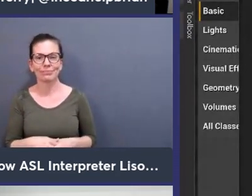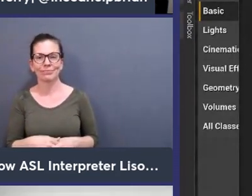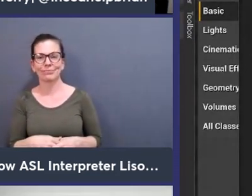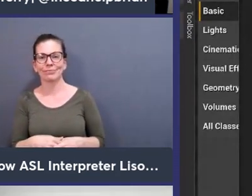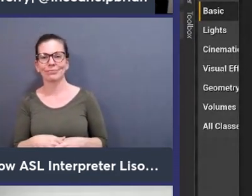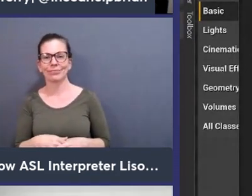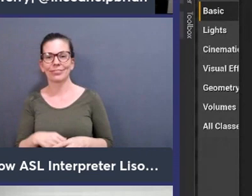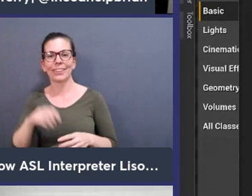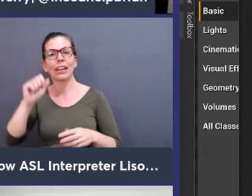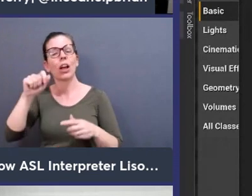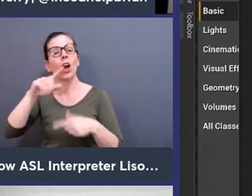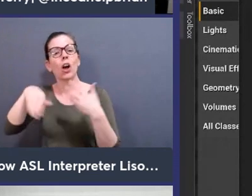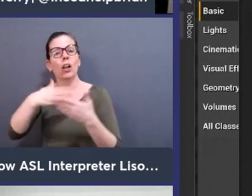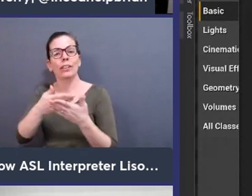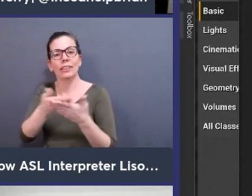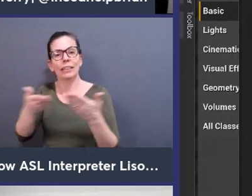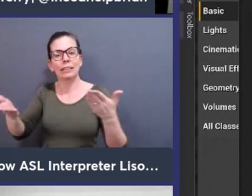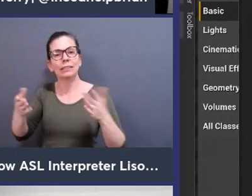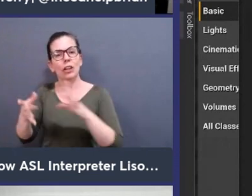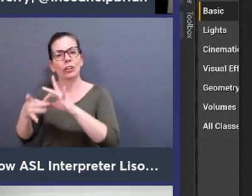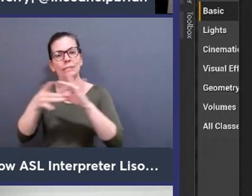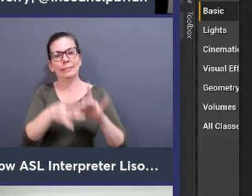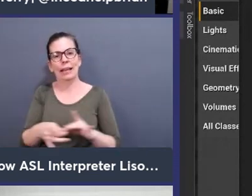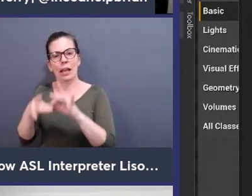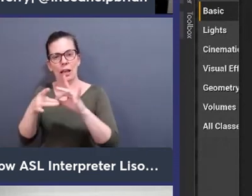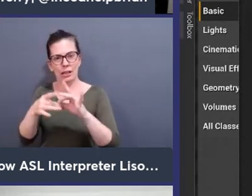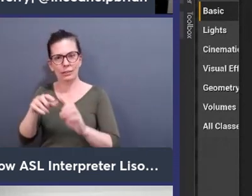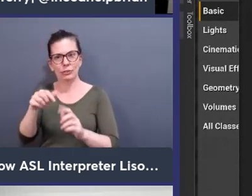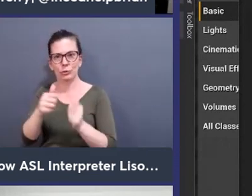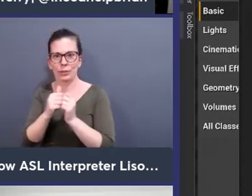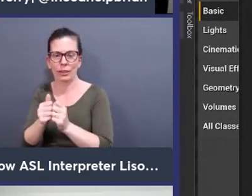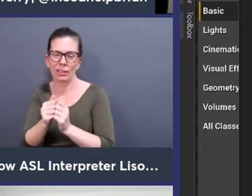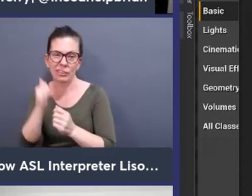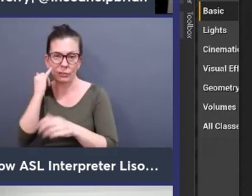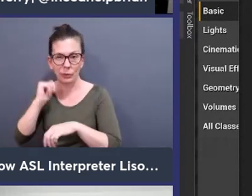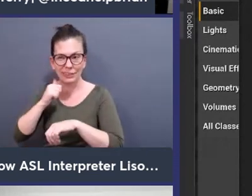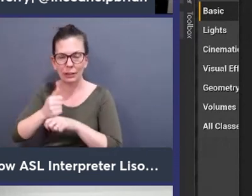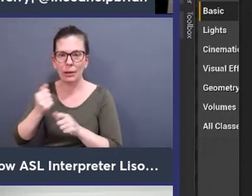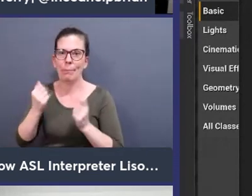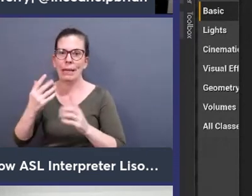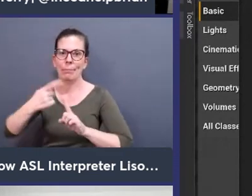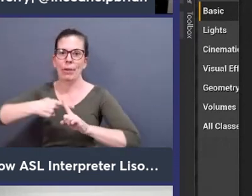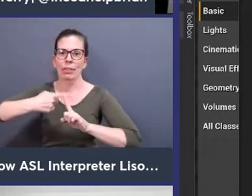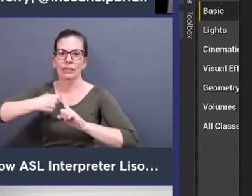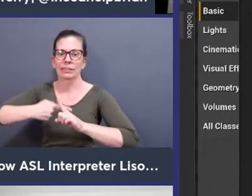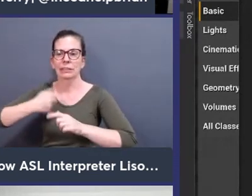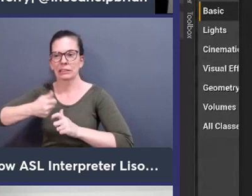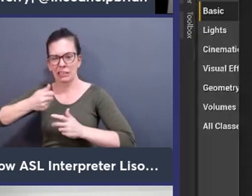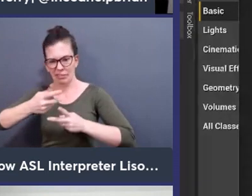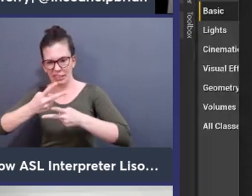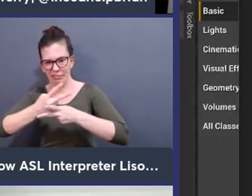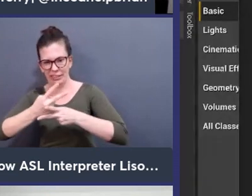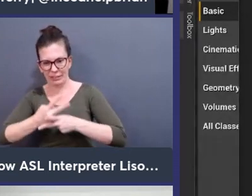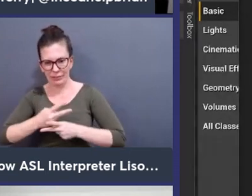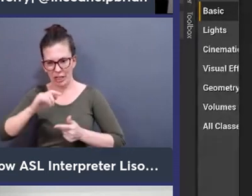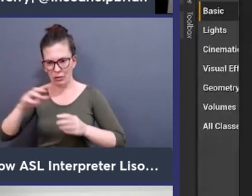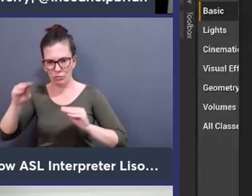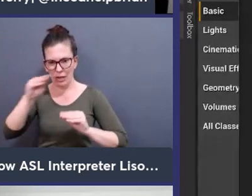And all of these are kind of getting tied together. Like somebody who wants to put together will probably have to spend months in just kind of deciphering these things, putting in just right.